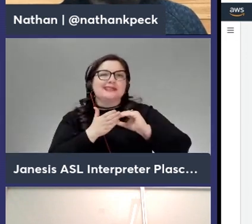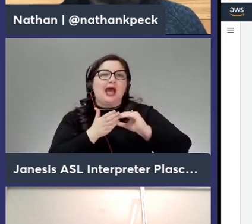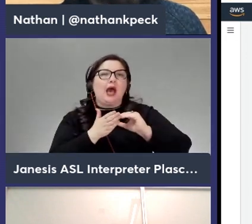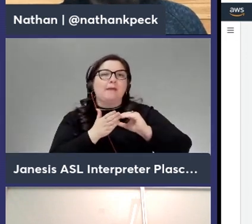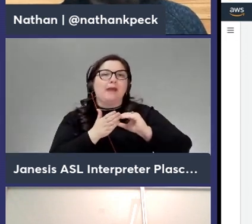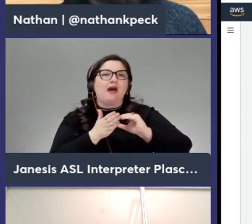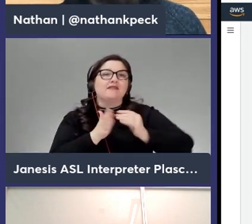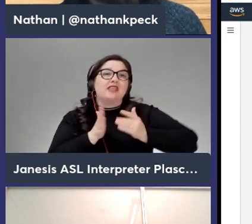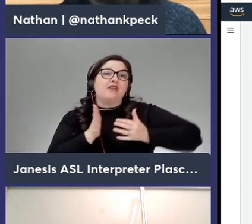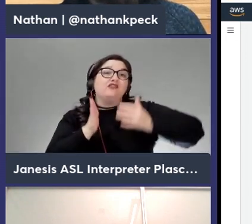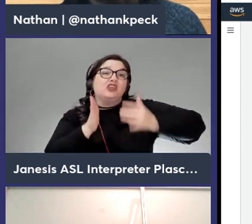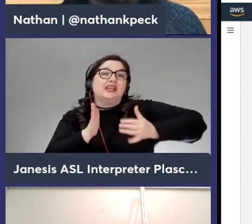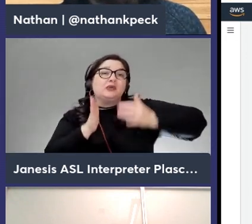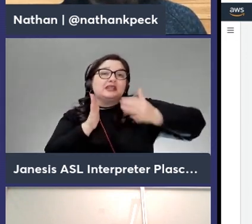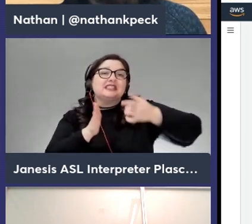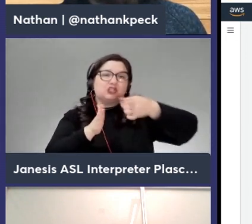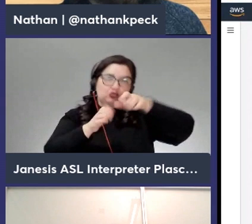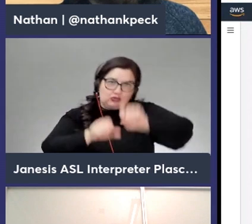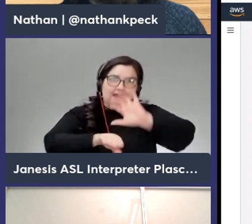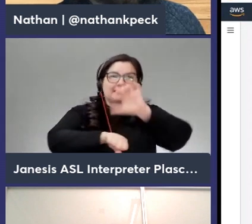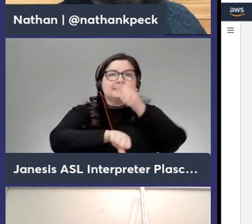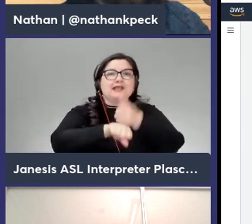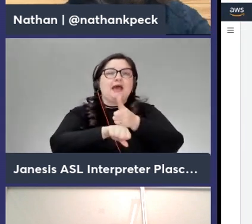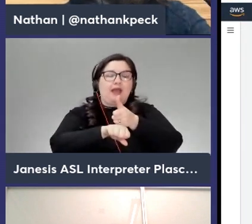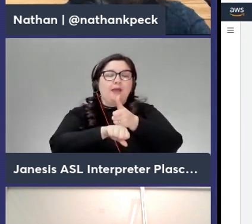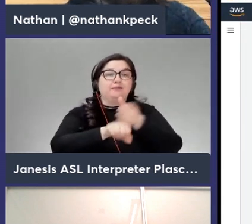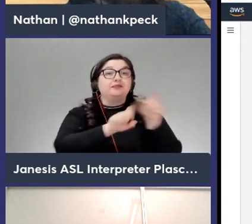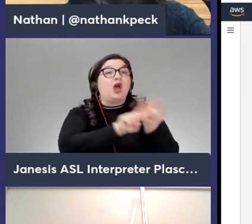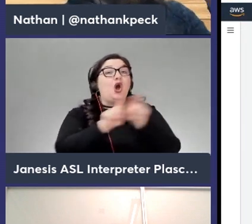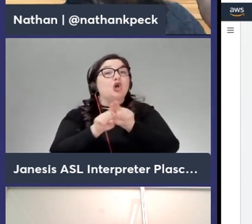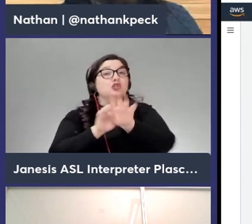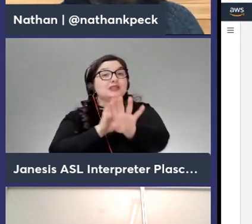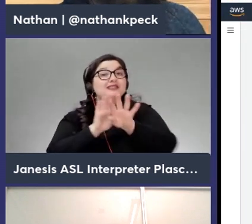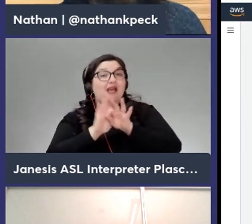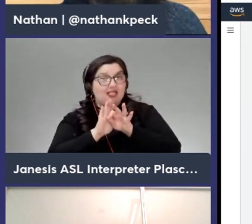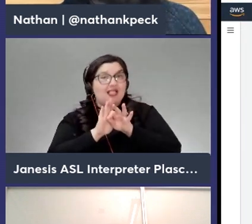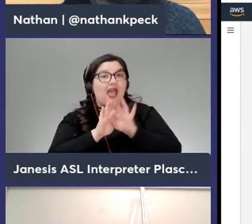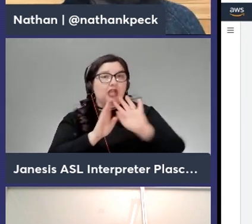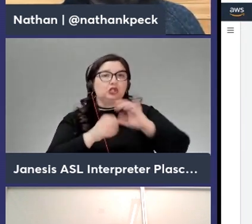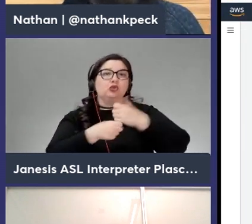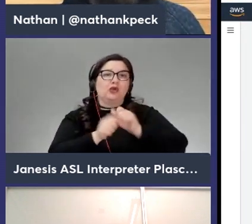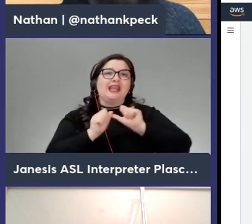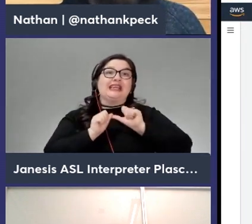for your periodic backups. You can also select the option to create continuous backups